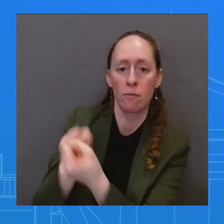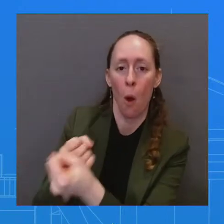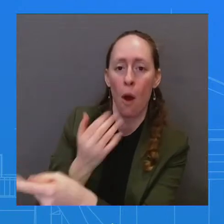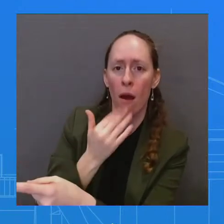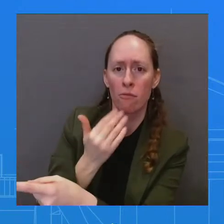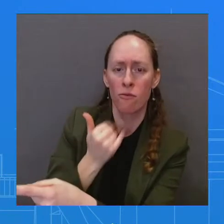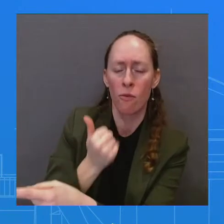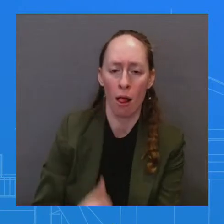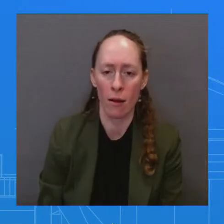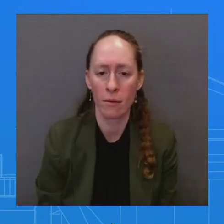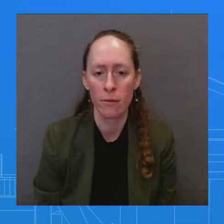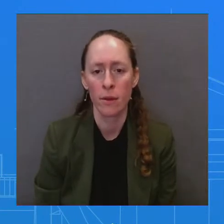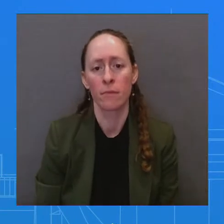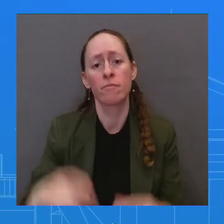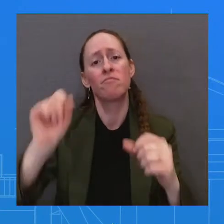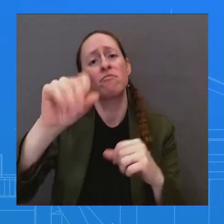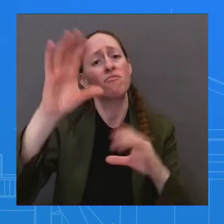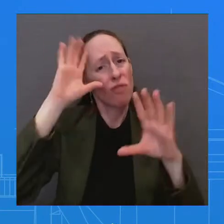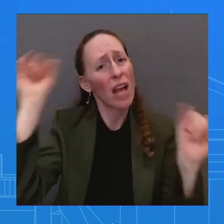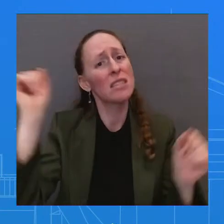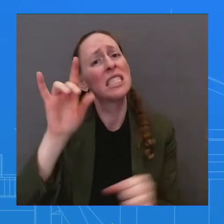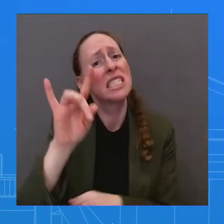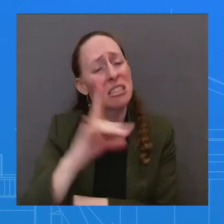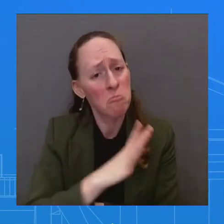The Press: The increasing dangers to U.S. military personnel in the Gulf --